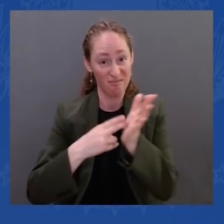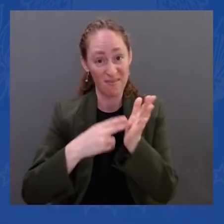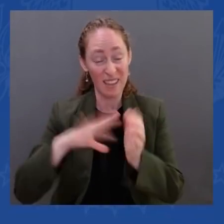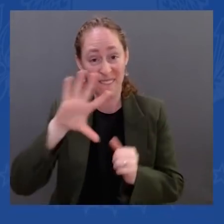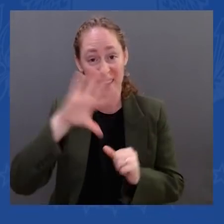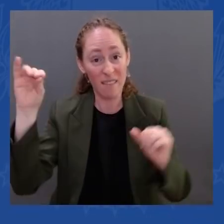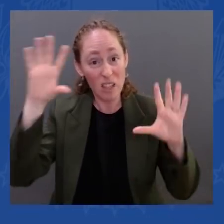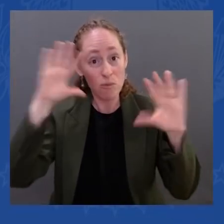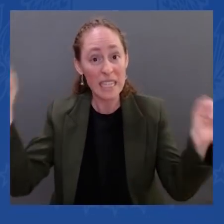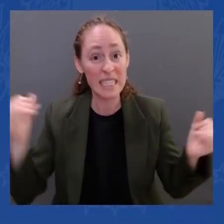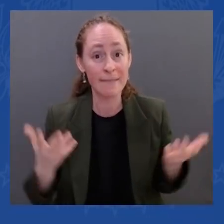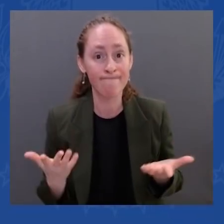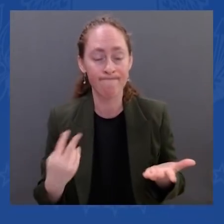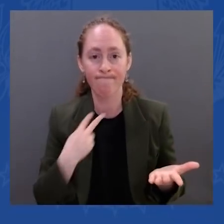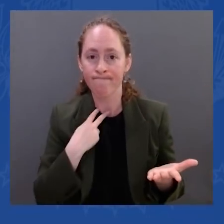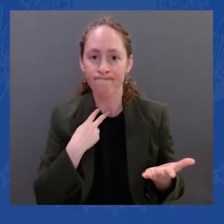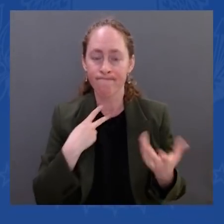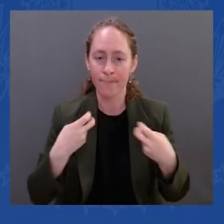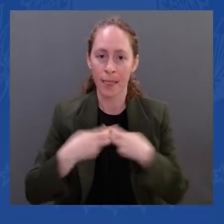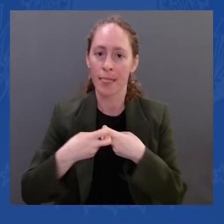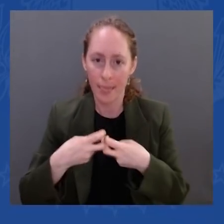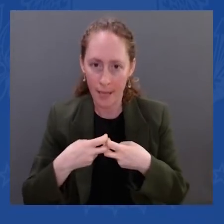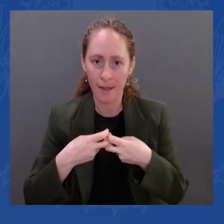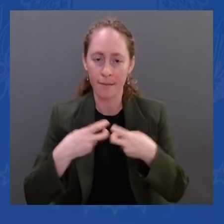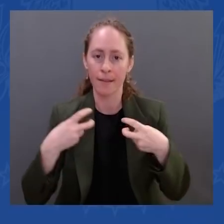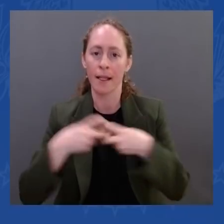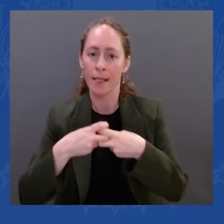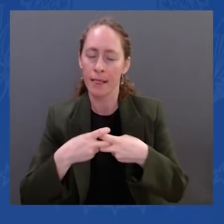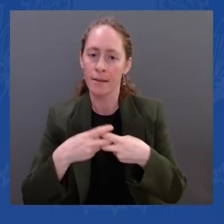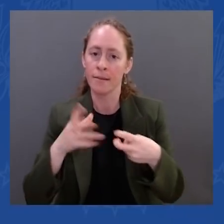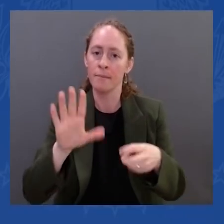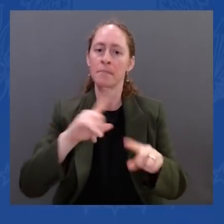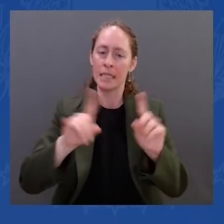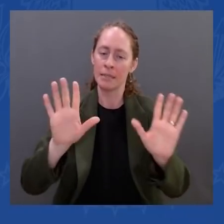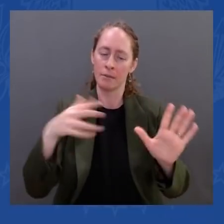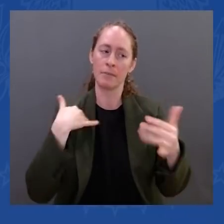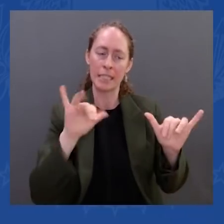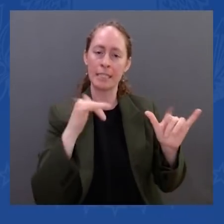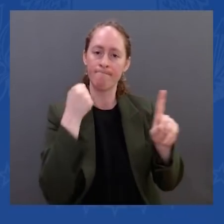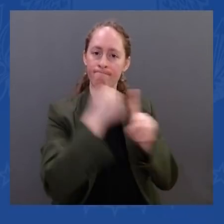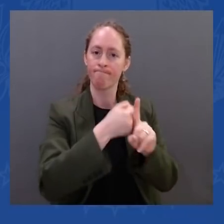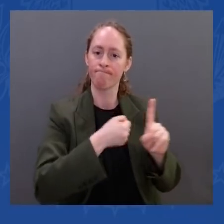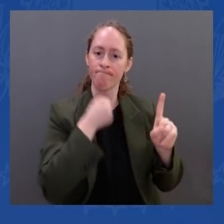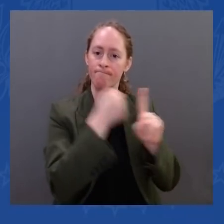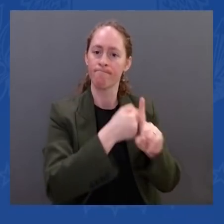The Press: Can I just follow you on one point? Secretary Yellen said recently that some of the tariffs